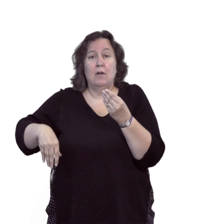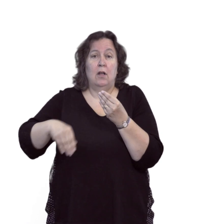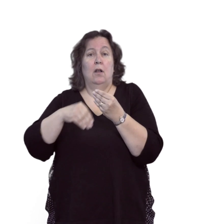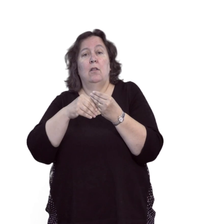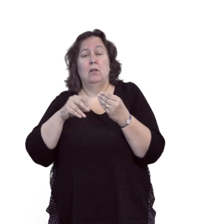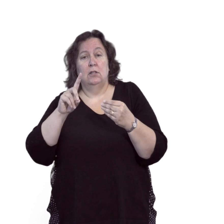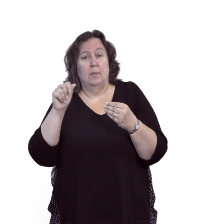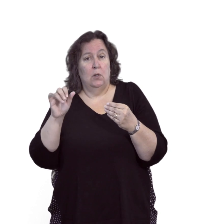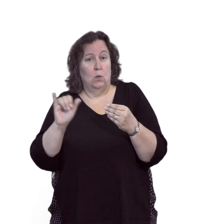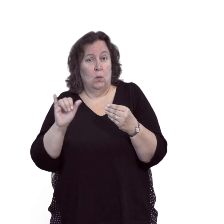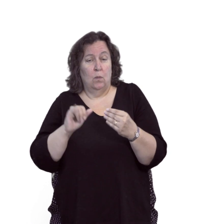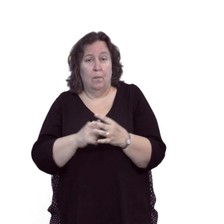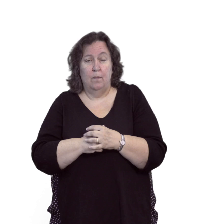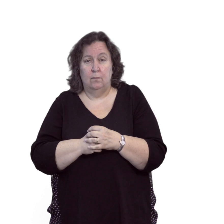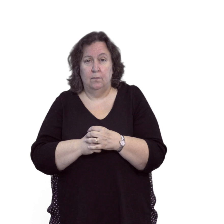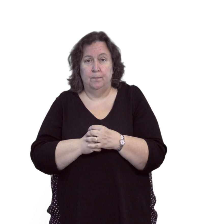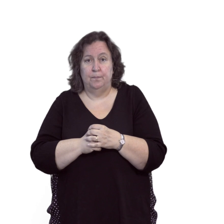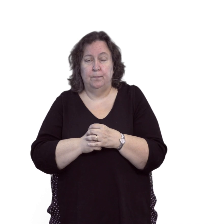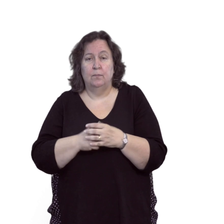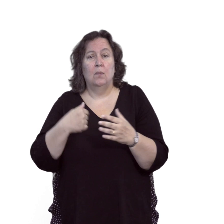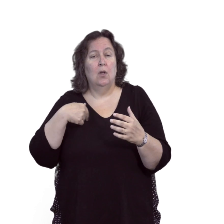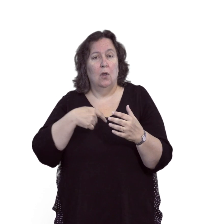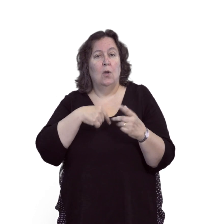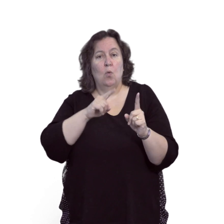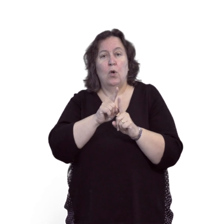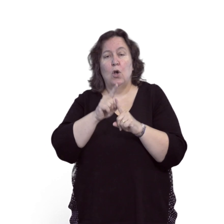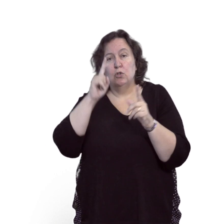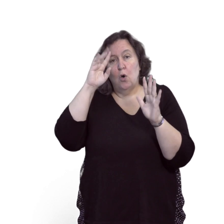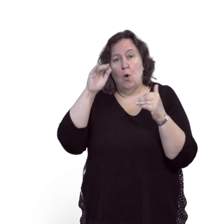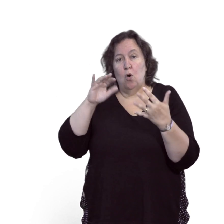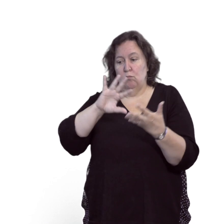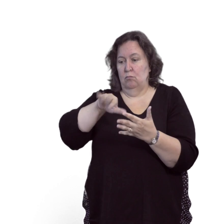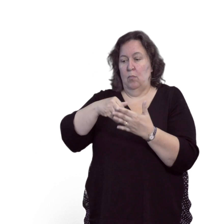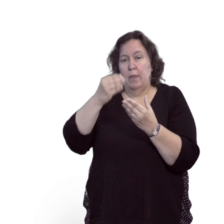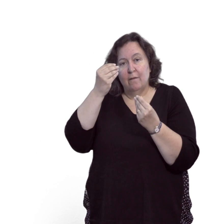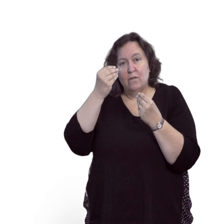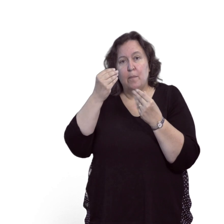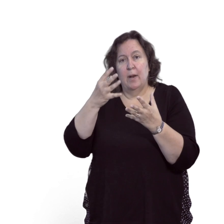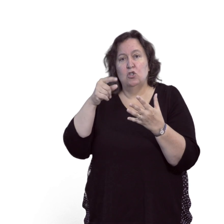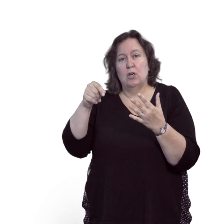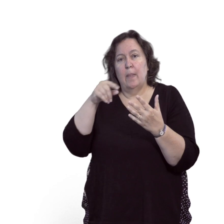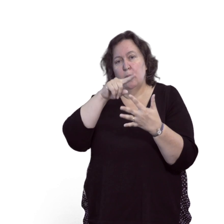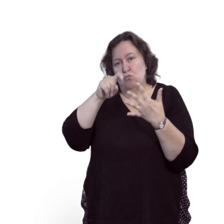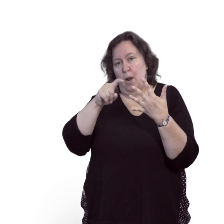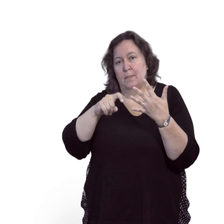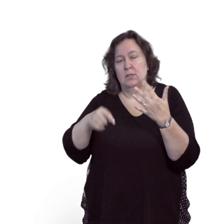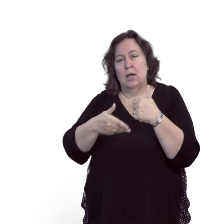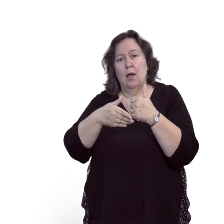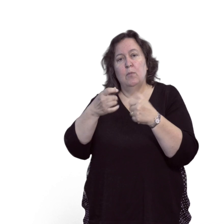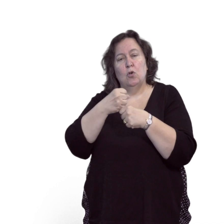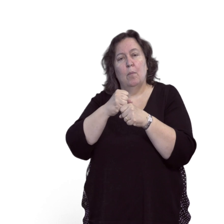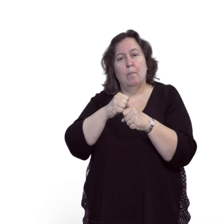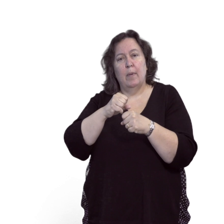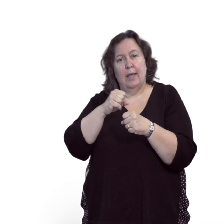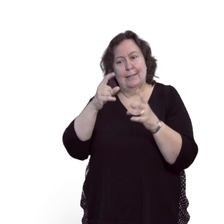We also hope the information and prompts help you to make decisions that benefit the student and provide the best access